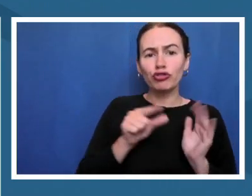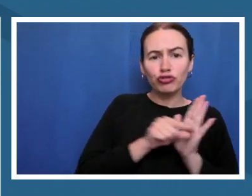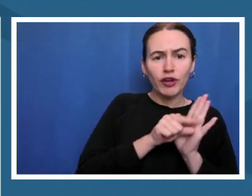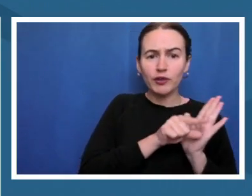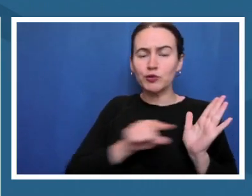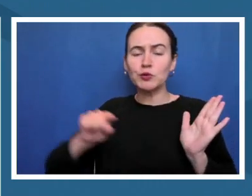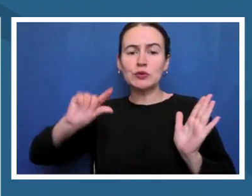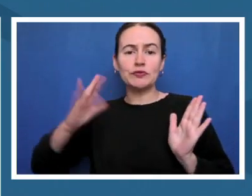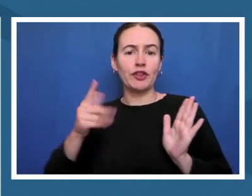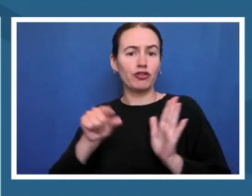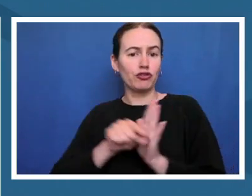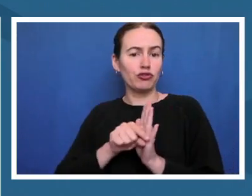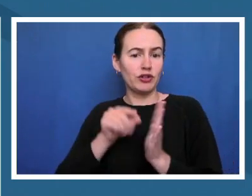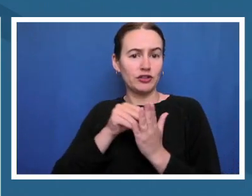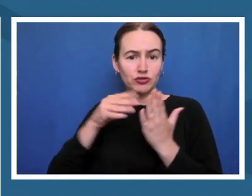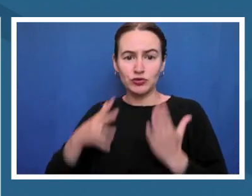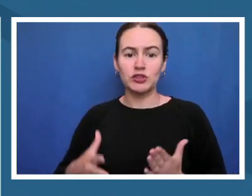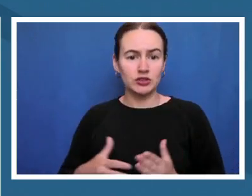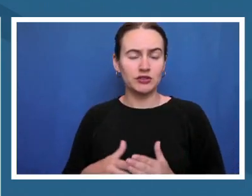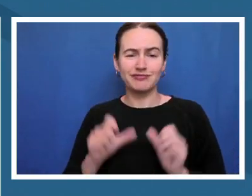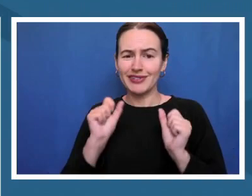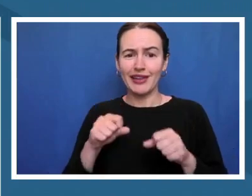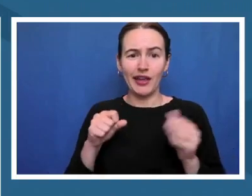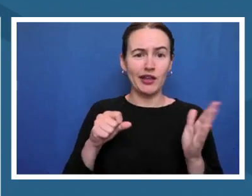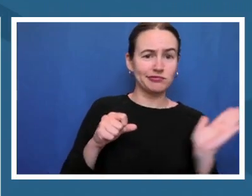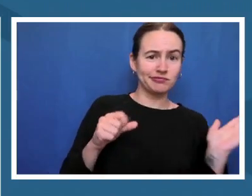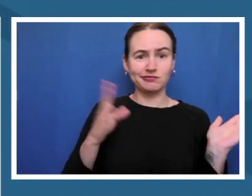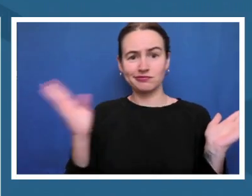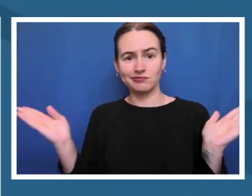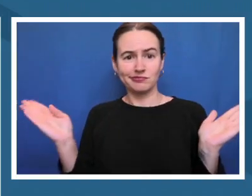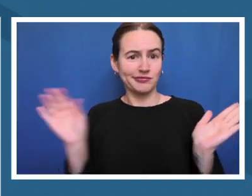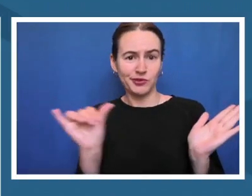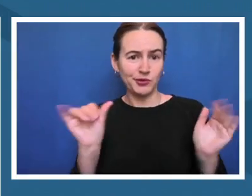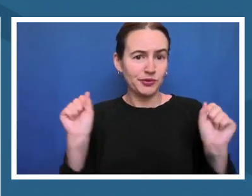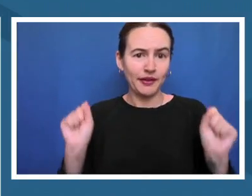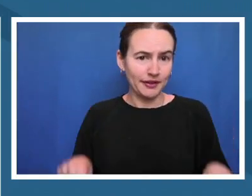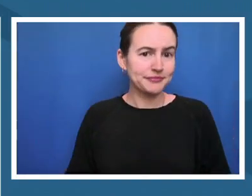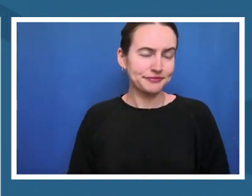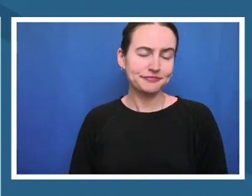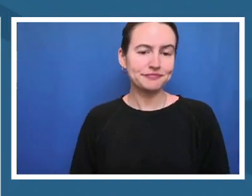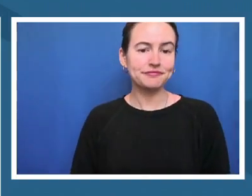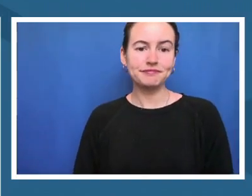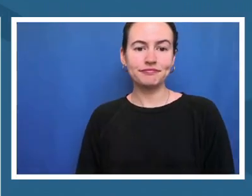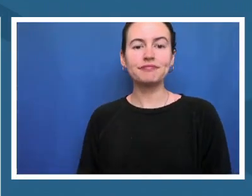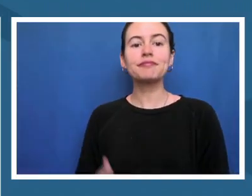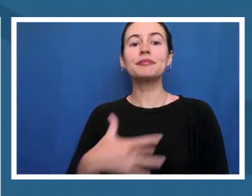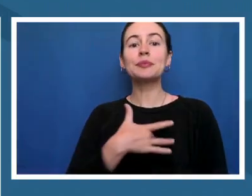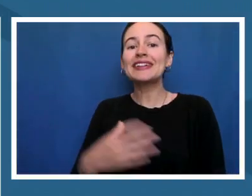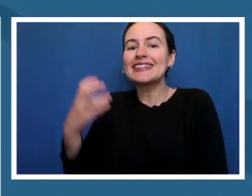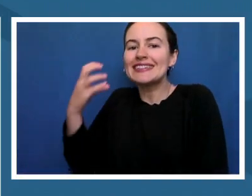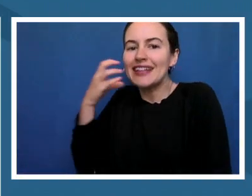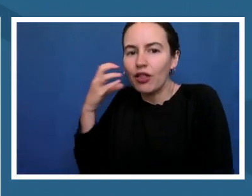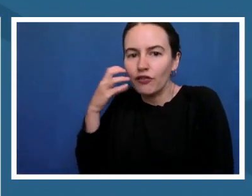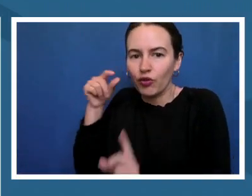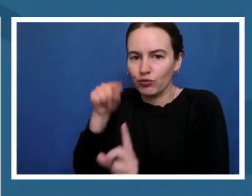you can't go broader than that but we normally do the cell phone specific on